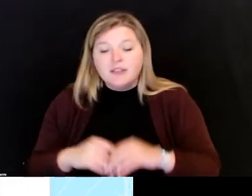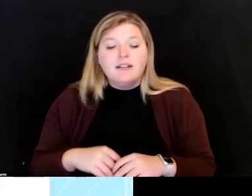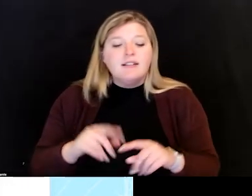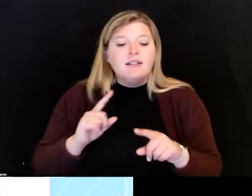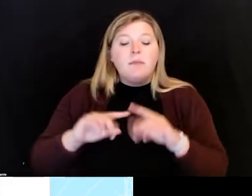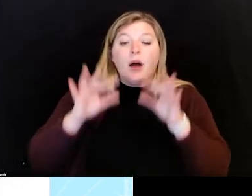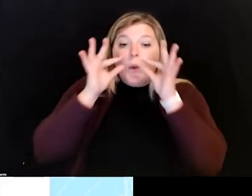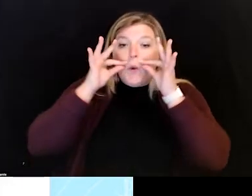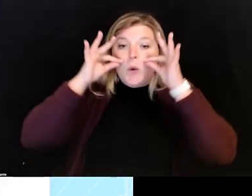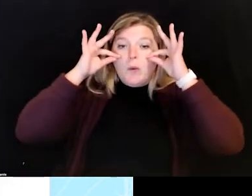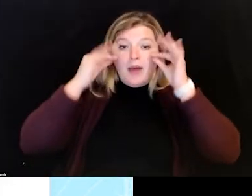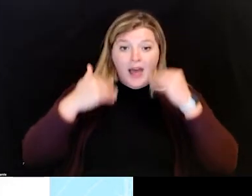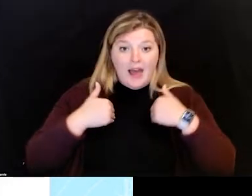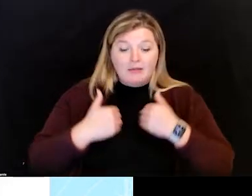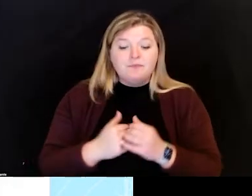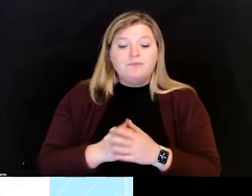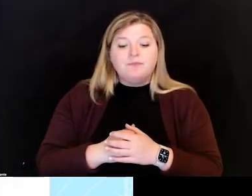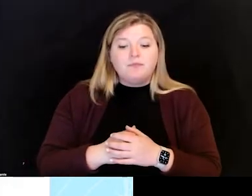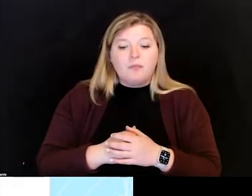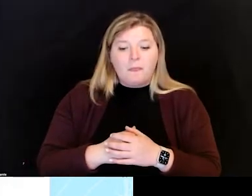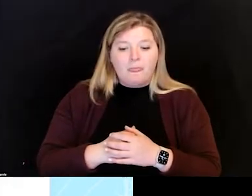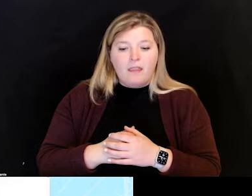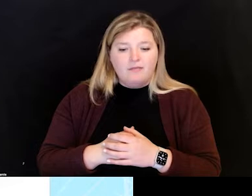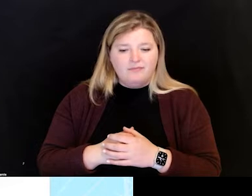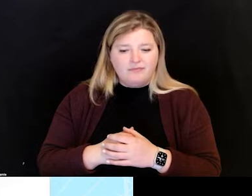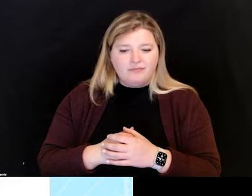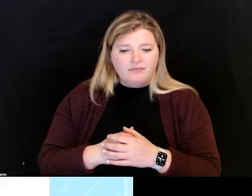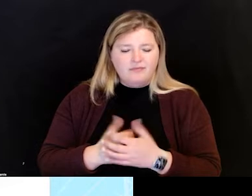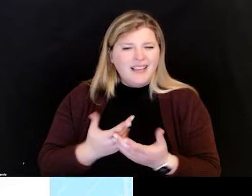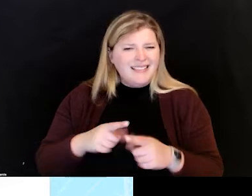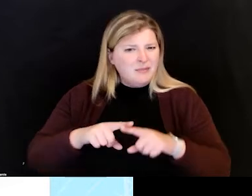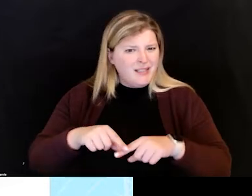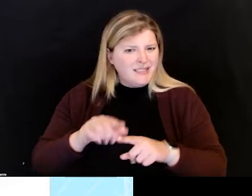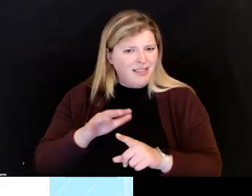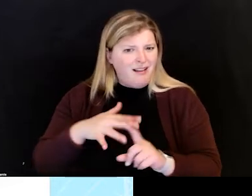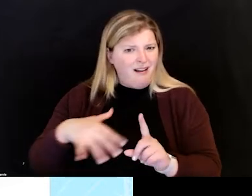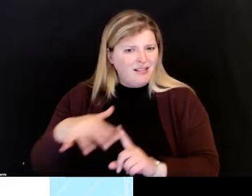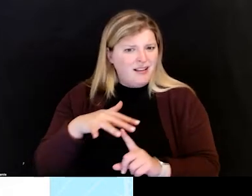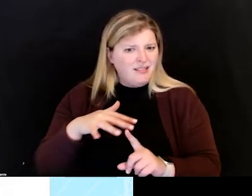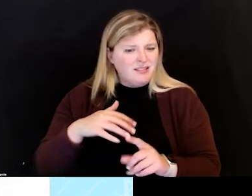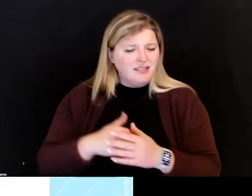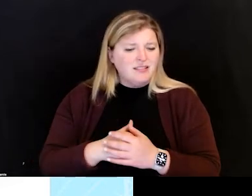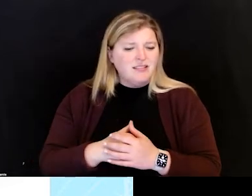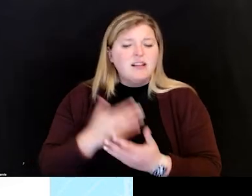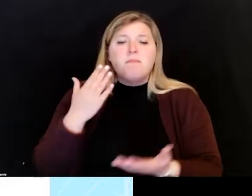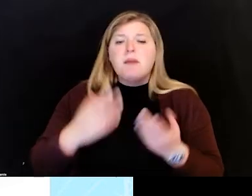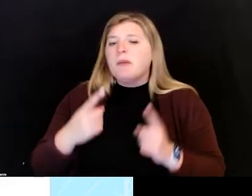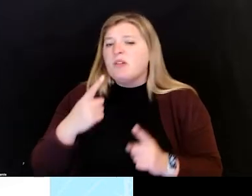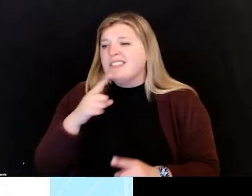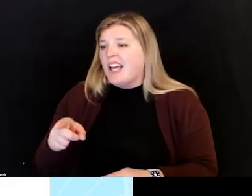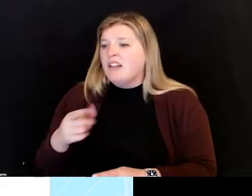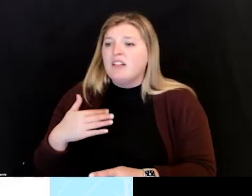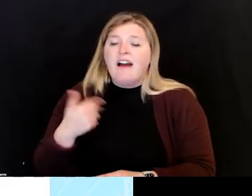Depending on the context of what you're writing, you might just say, "Here's a 1985